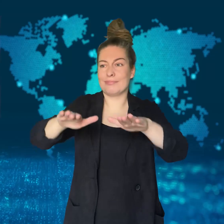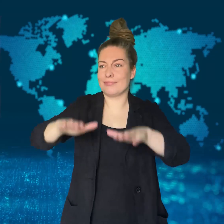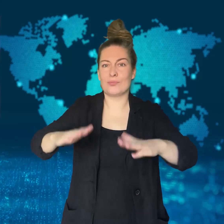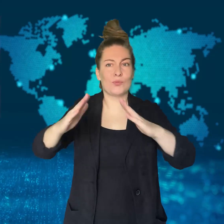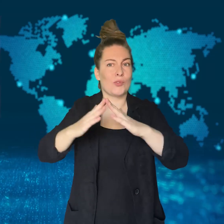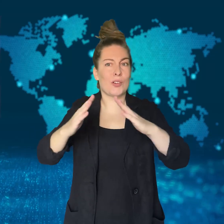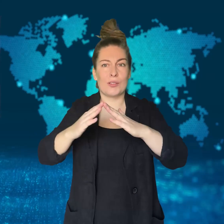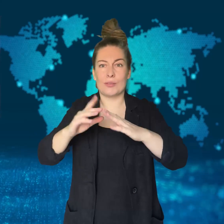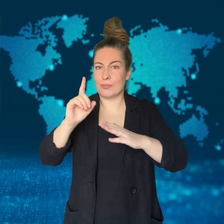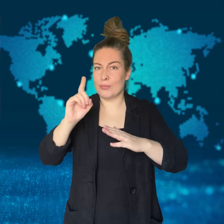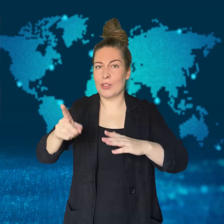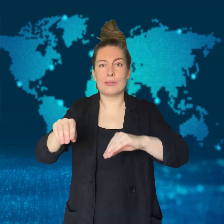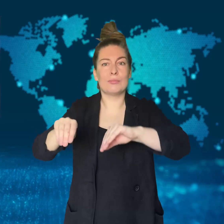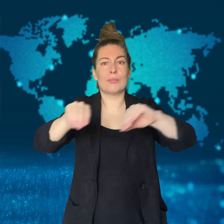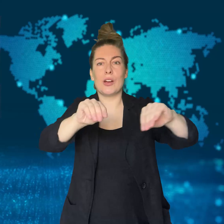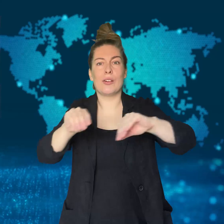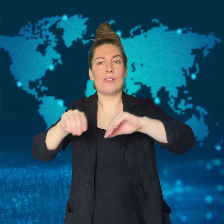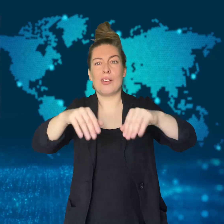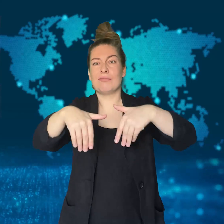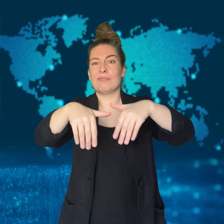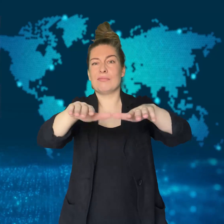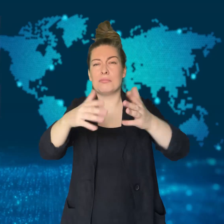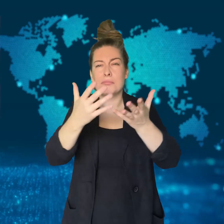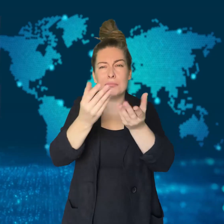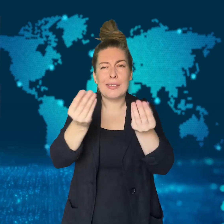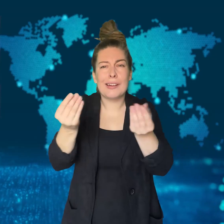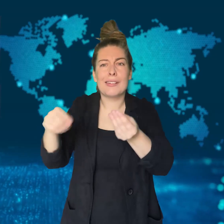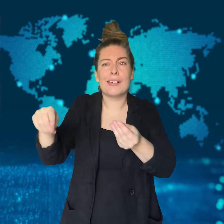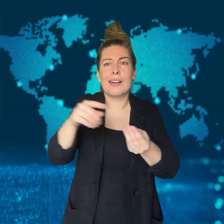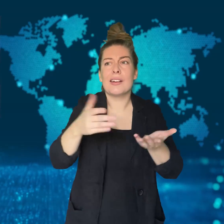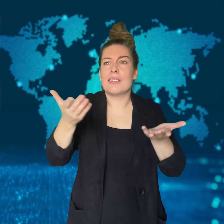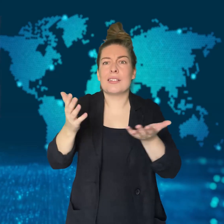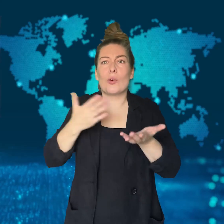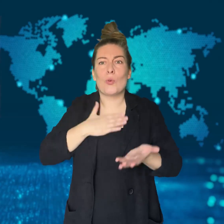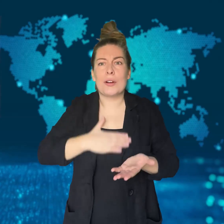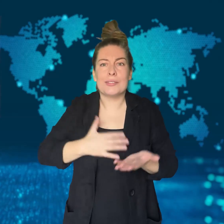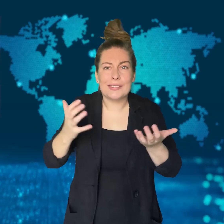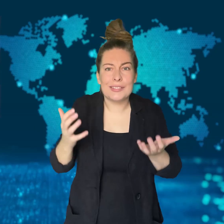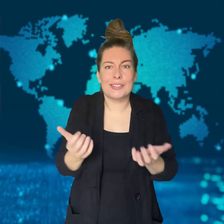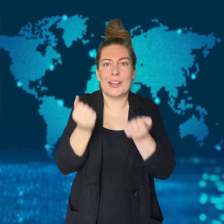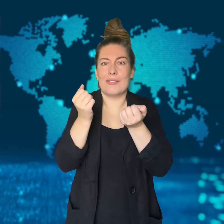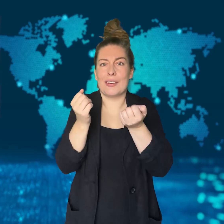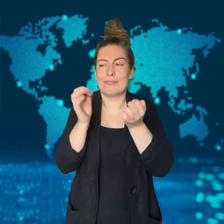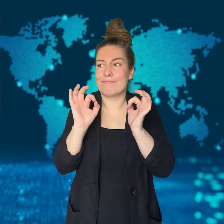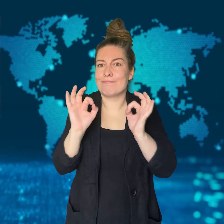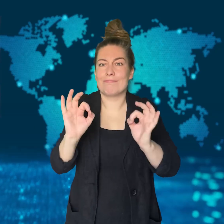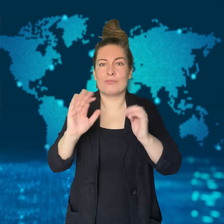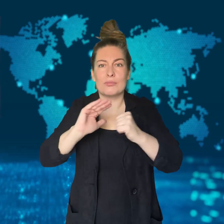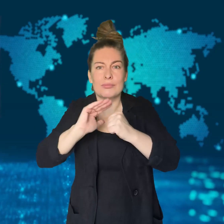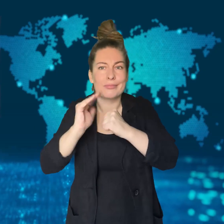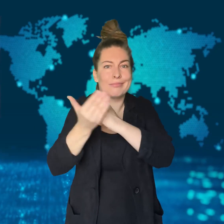One-fifth of Sudans population, or around 10 million people,